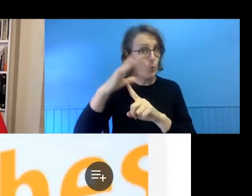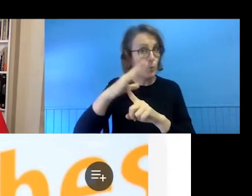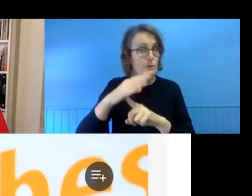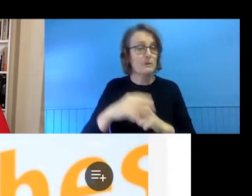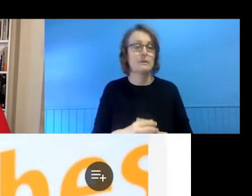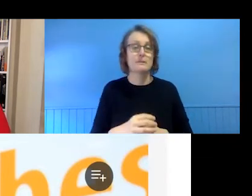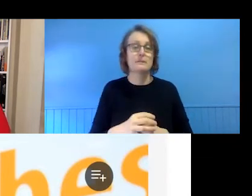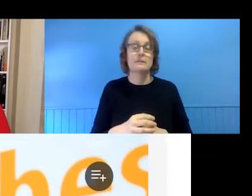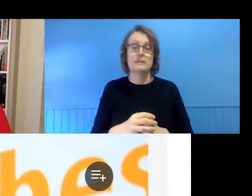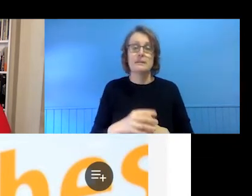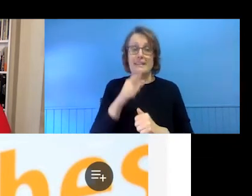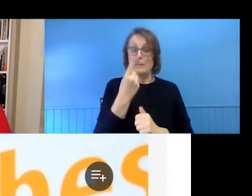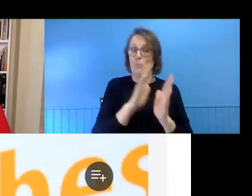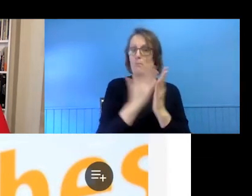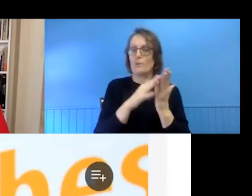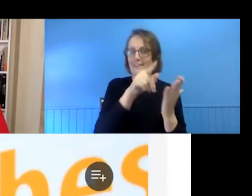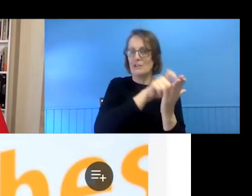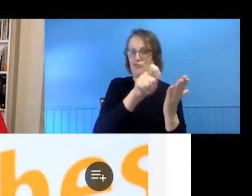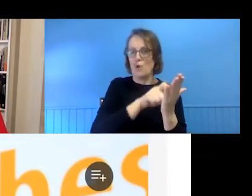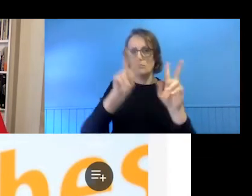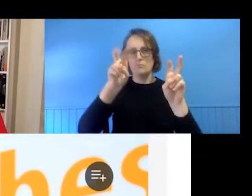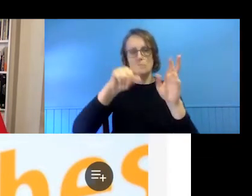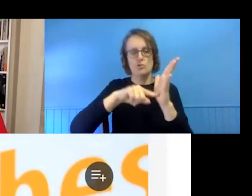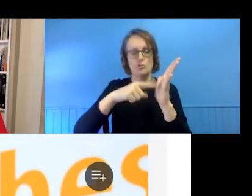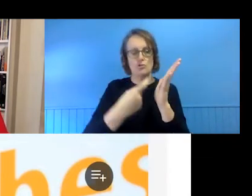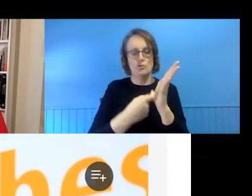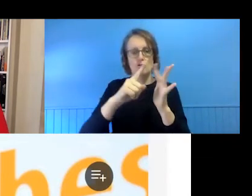based on a book he wrote called Tribes, which I also recommend. If